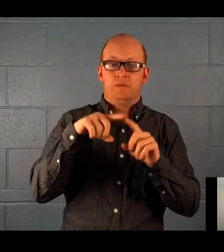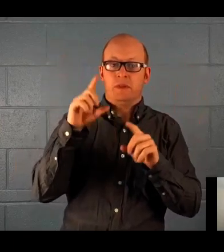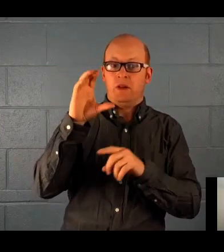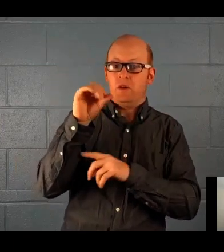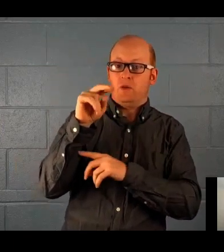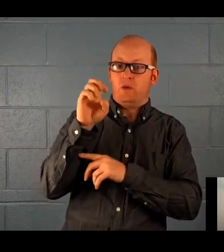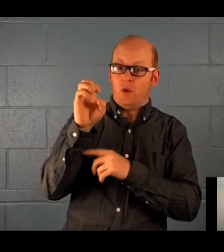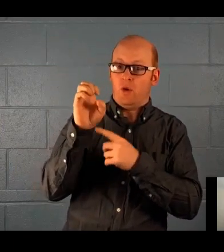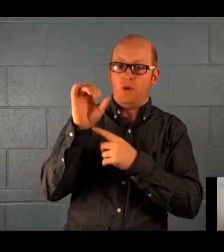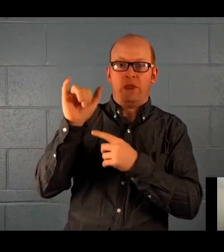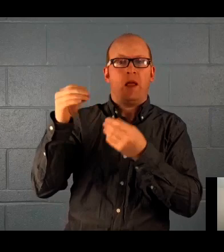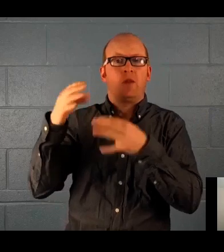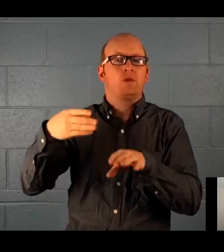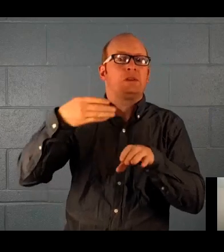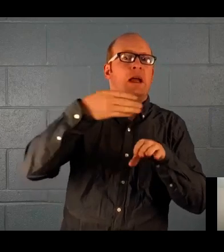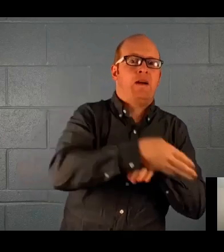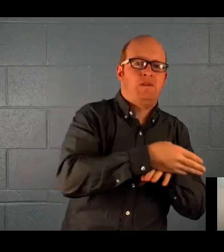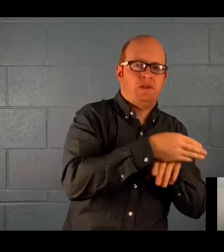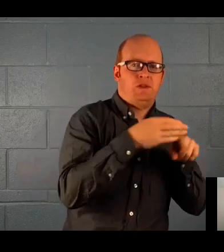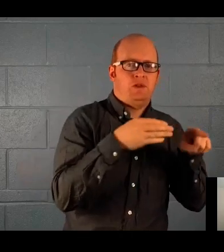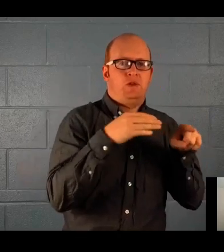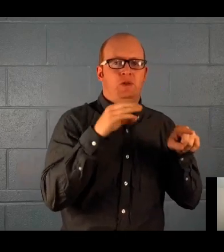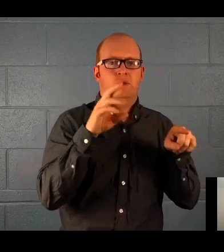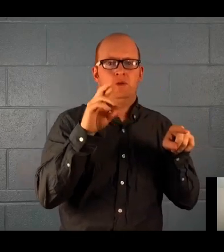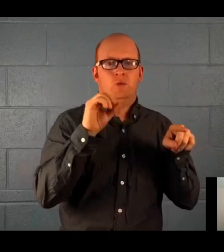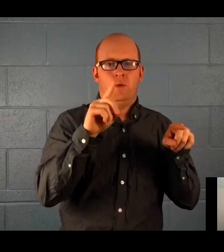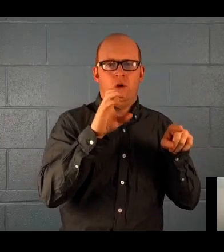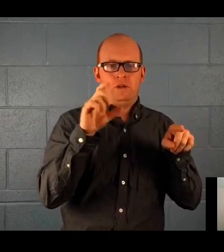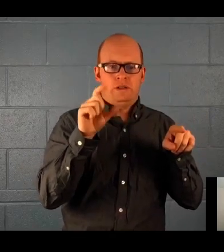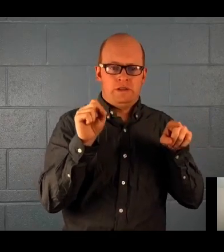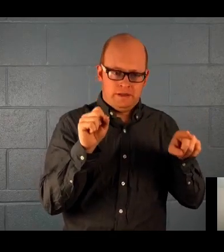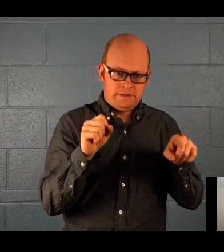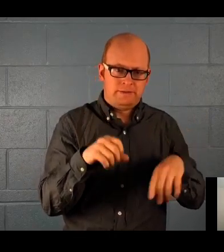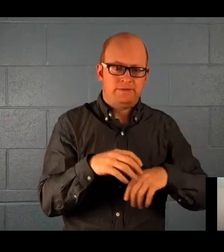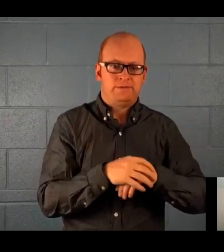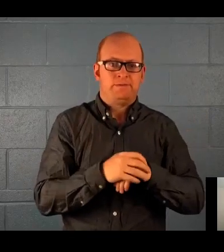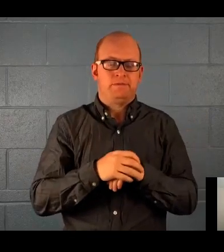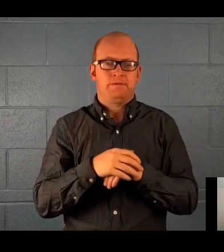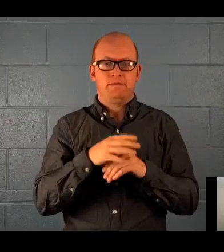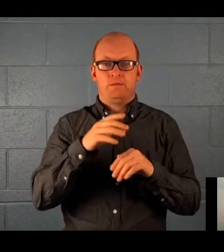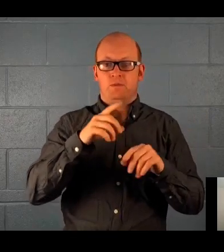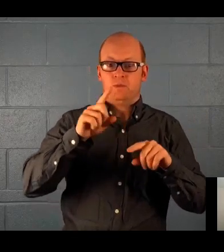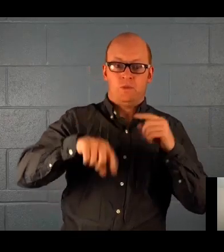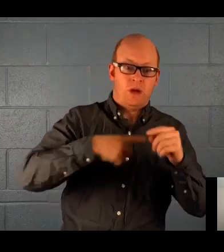is lost in this disease. And the rate at which cone vision is lost in these patients can vary greatly.